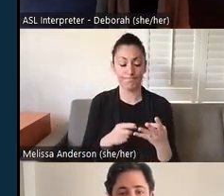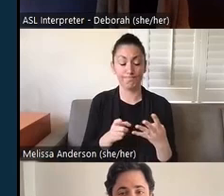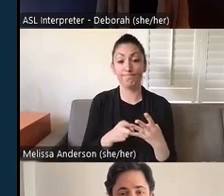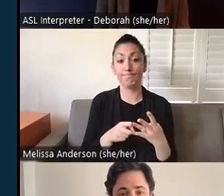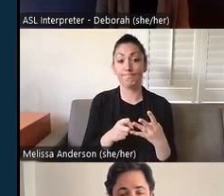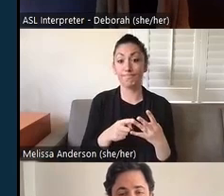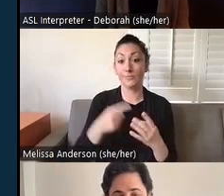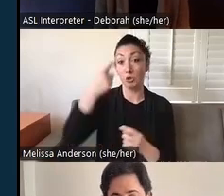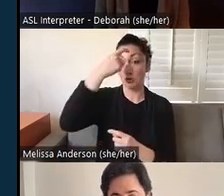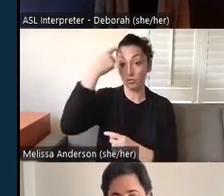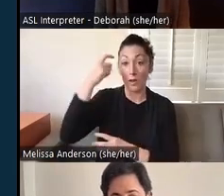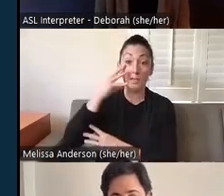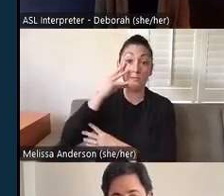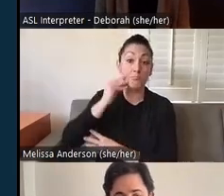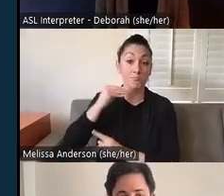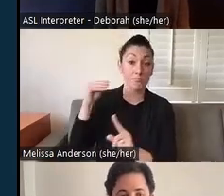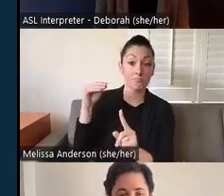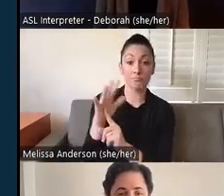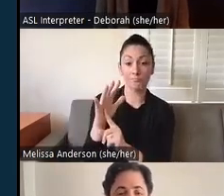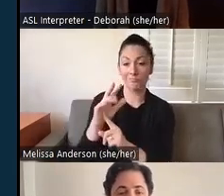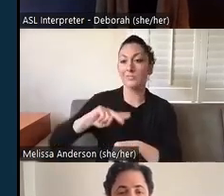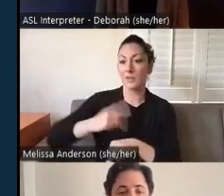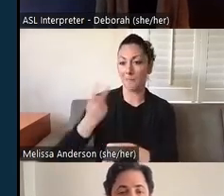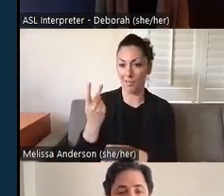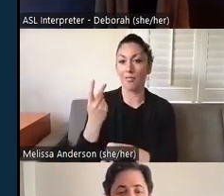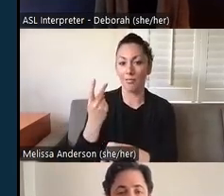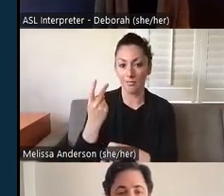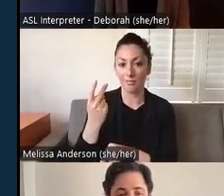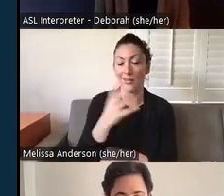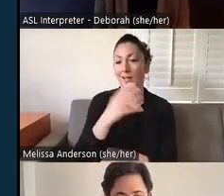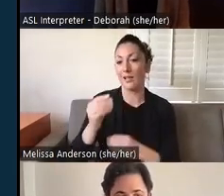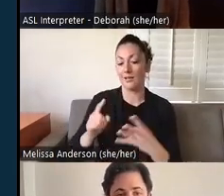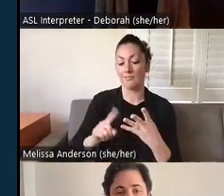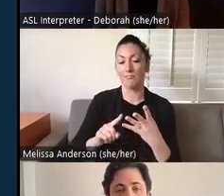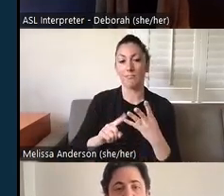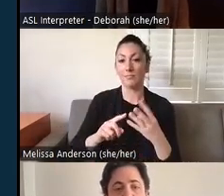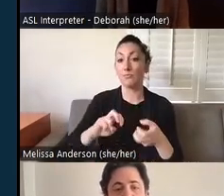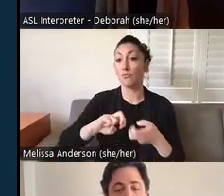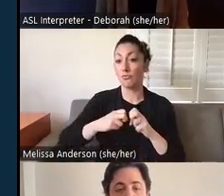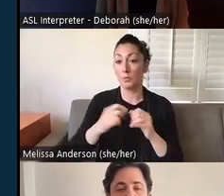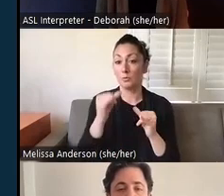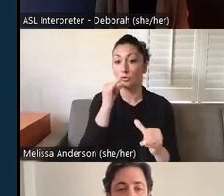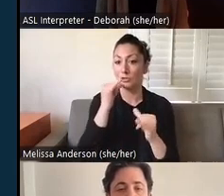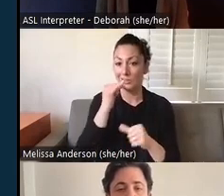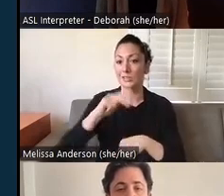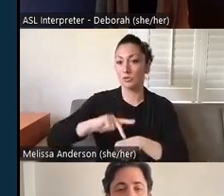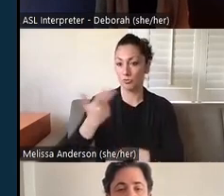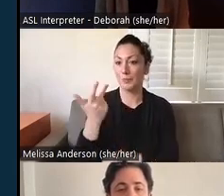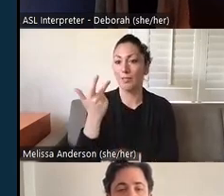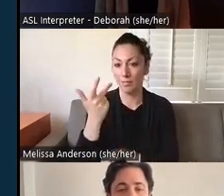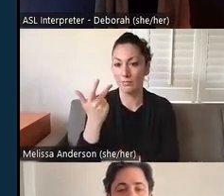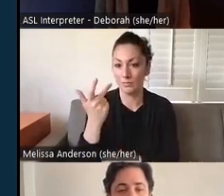five times the risk of attempted suicide, two times the amount of trauma exposure and